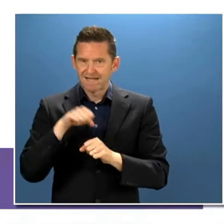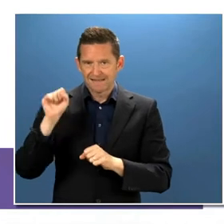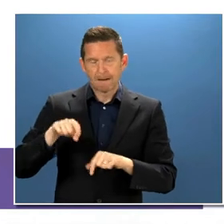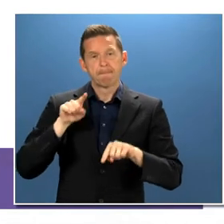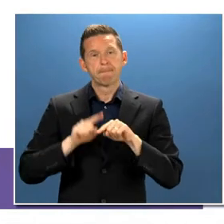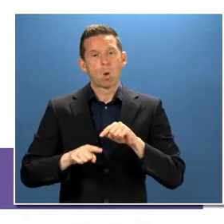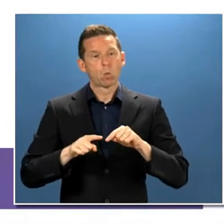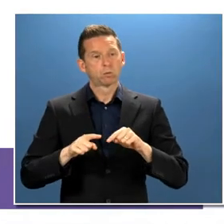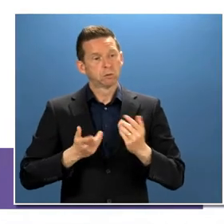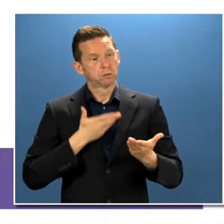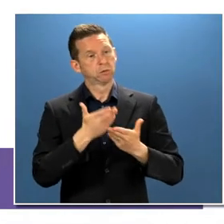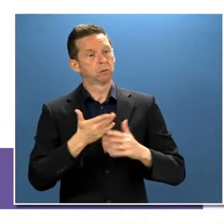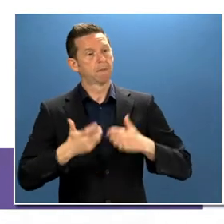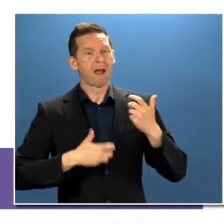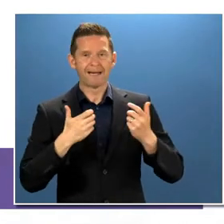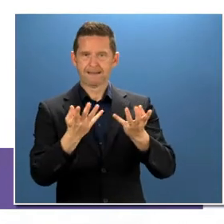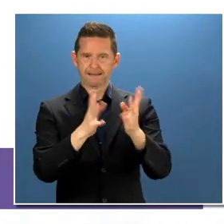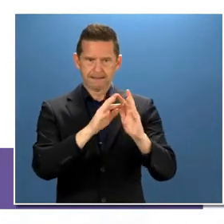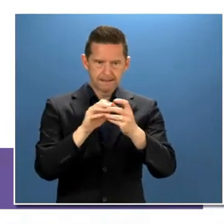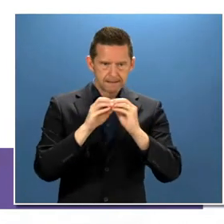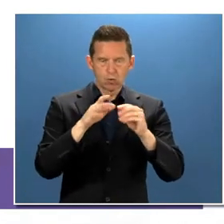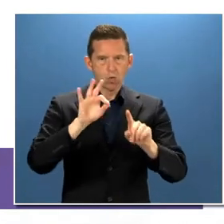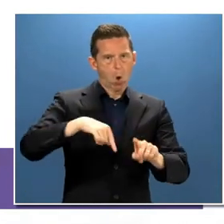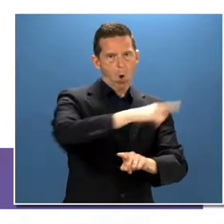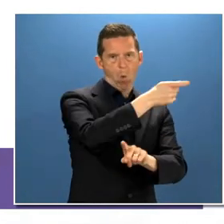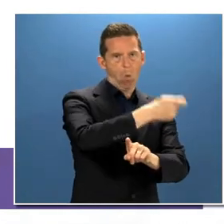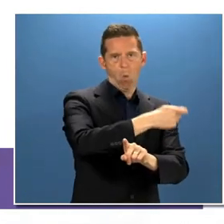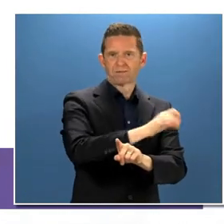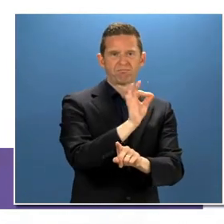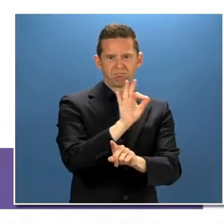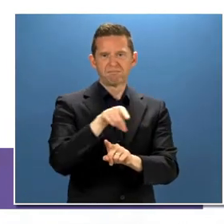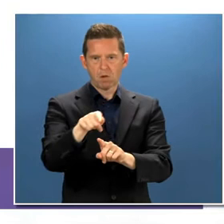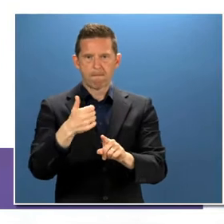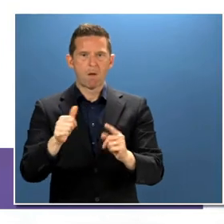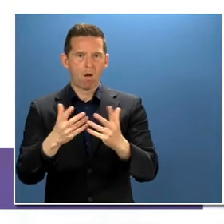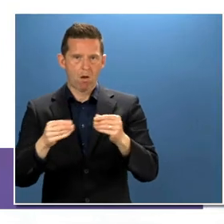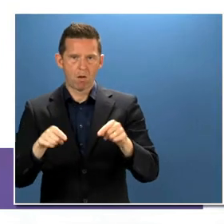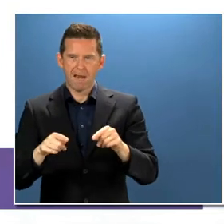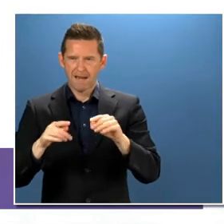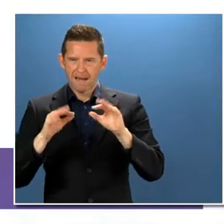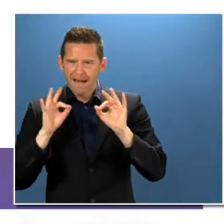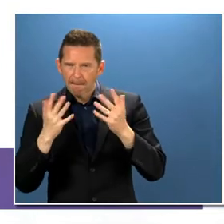resolved by conciliation, but the exact points I don't have to hand. That's fine.